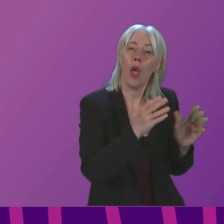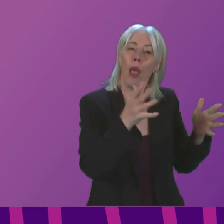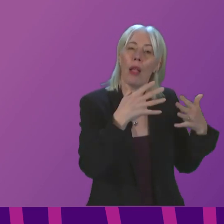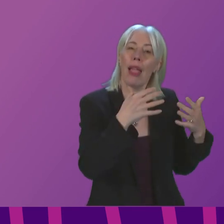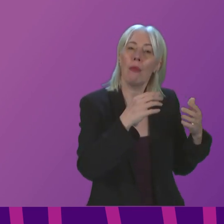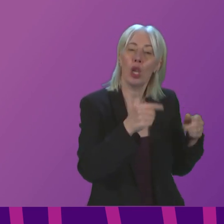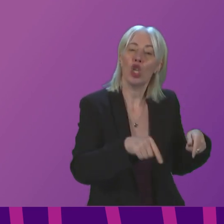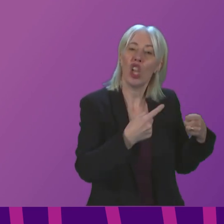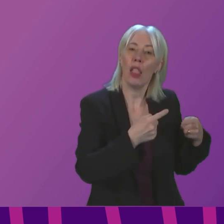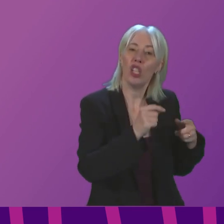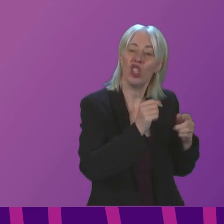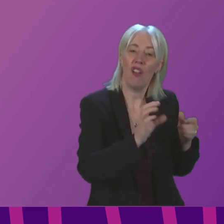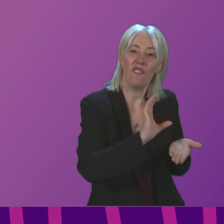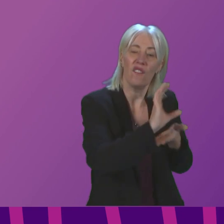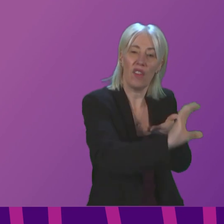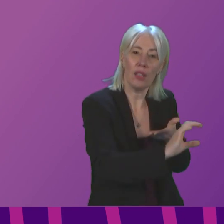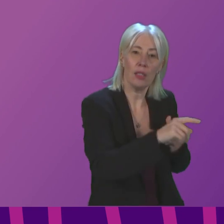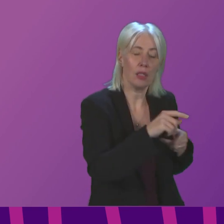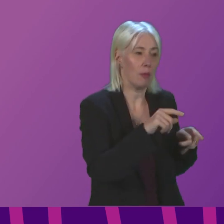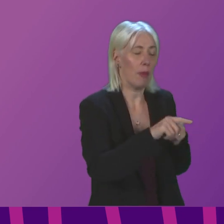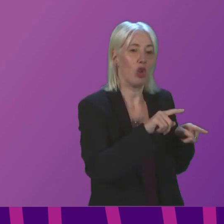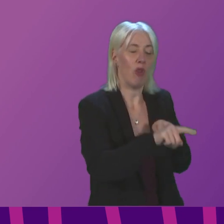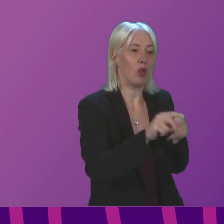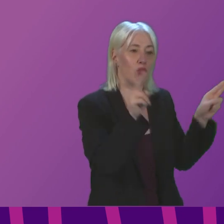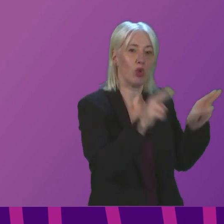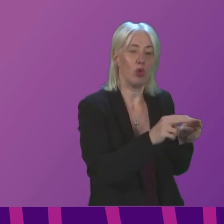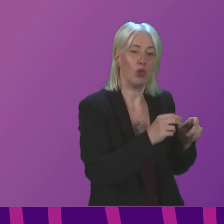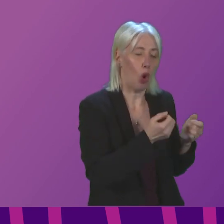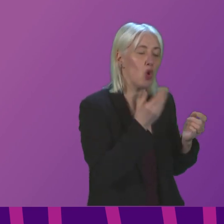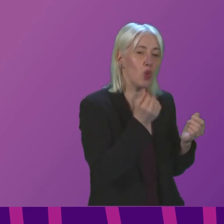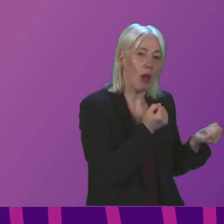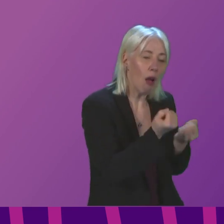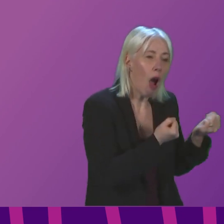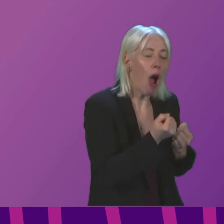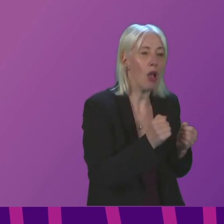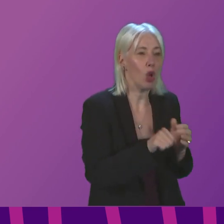which supports communities to reduce car reliance, cut waste, grow local food and lower energy